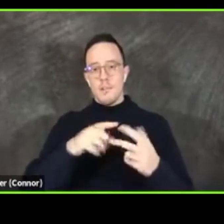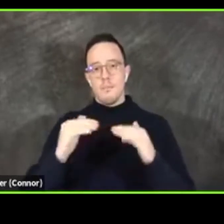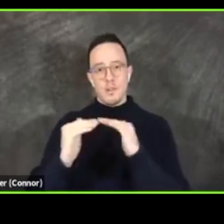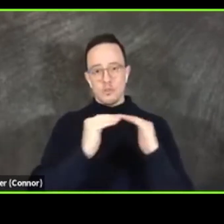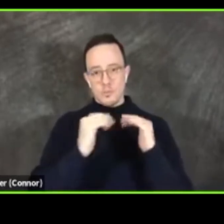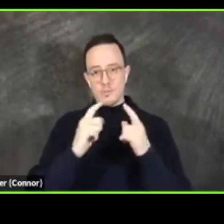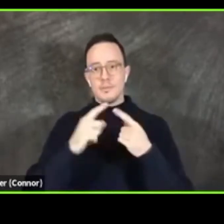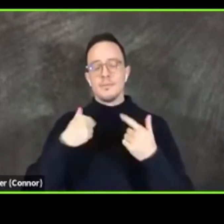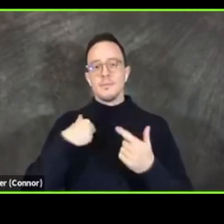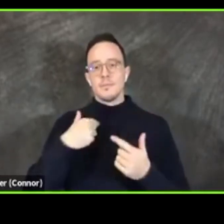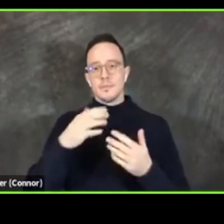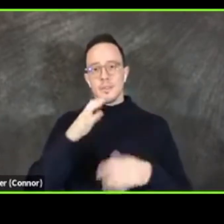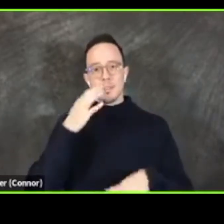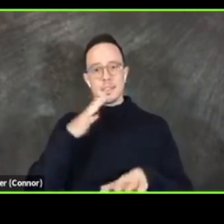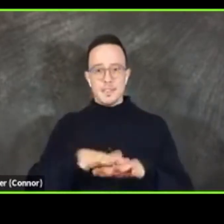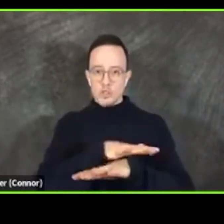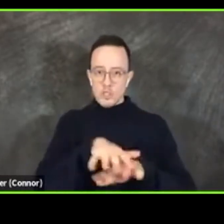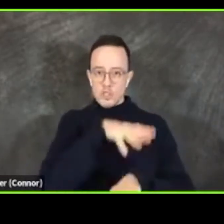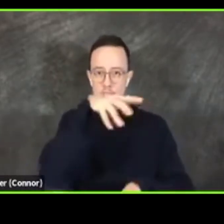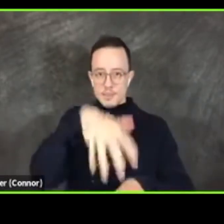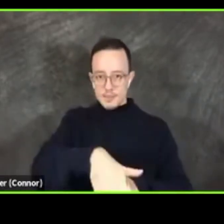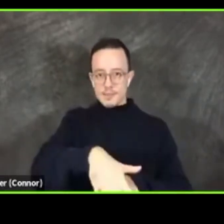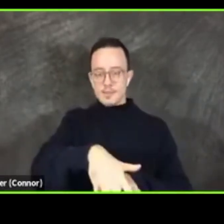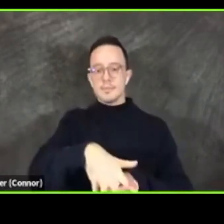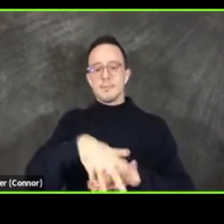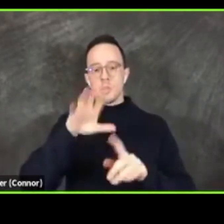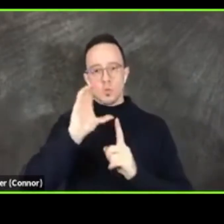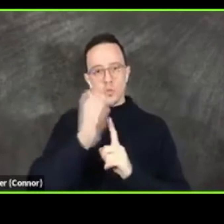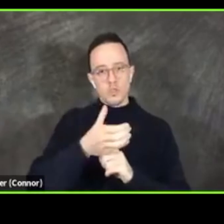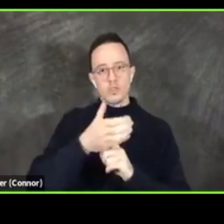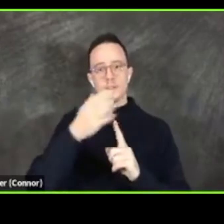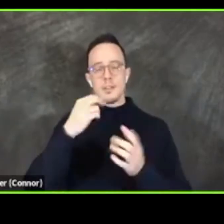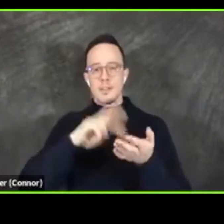WE ENCOURAGE YOU TO TUNE INTO THE KEYNOTE AND LEAN IN AS A WAY OF GETTING STARTED